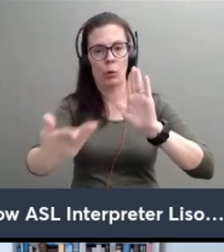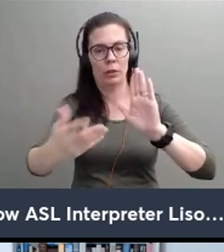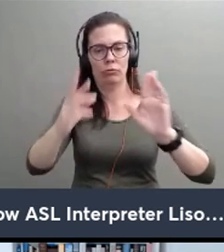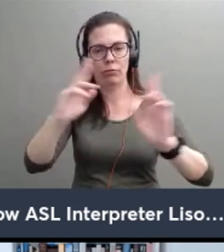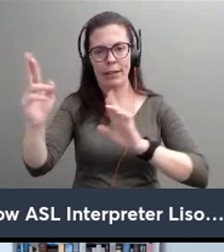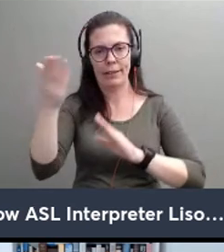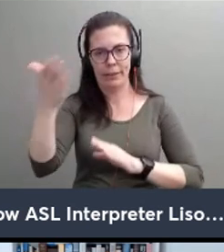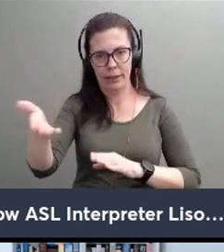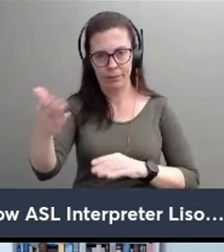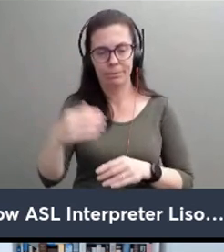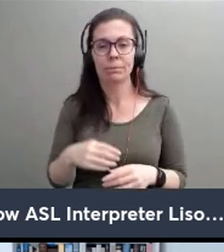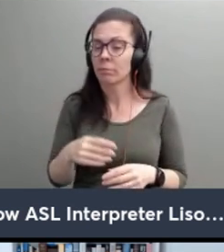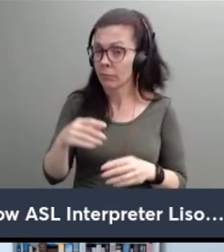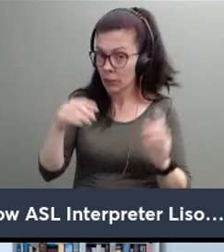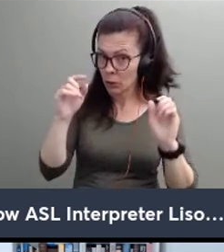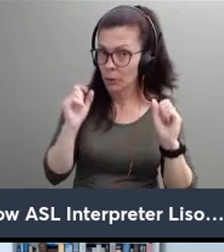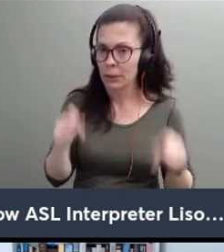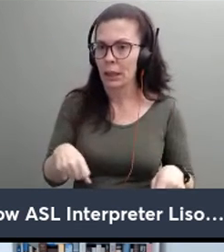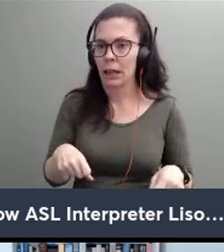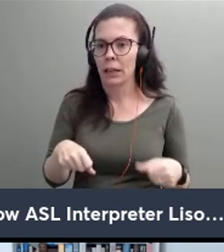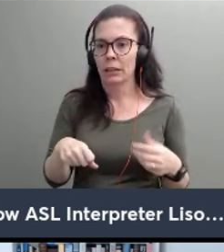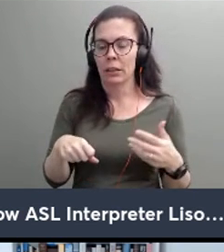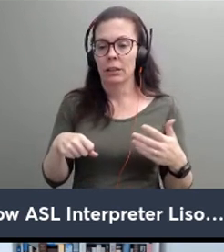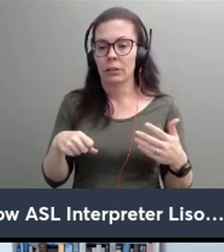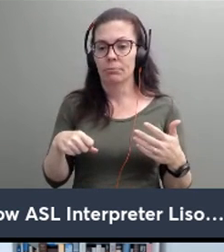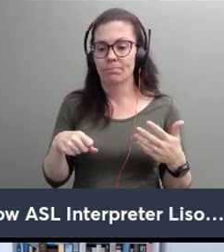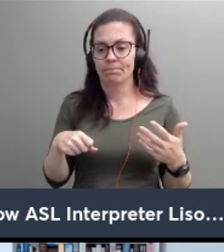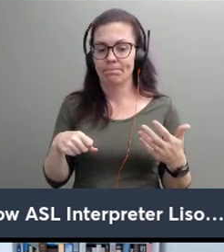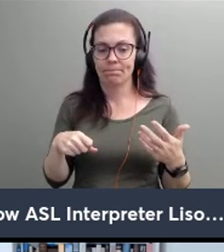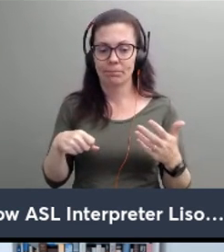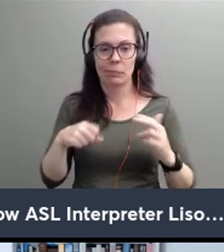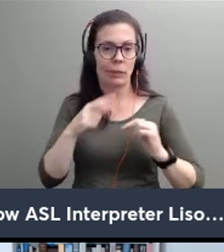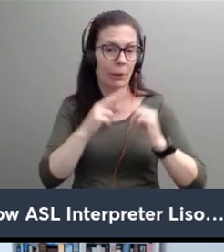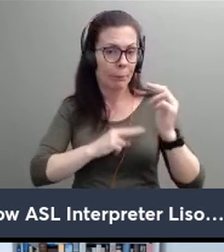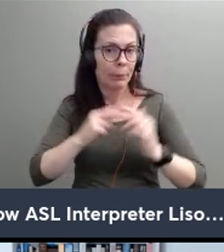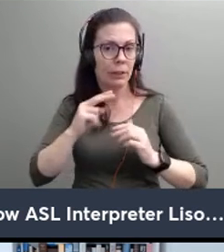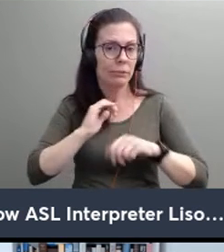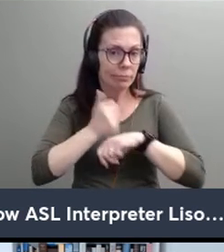And you can actually build schedules to update your SPICE.